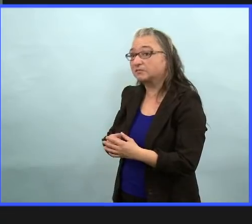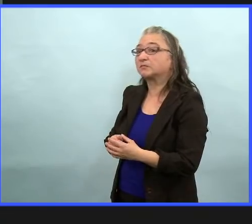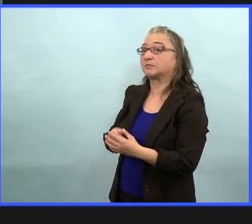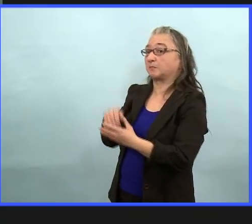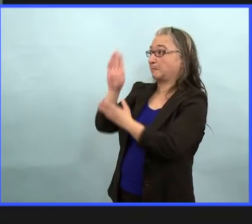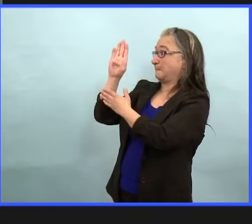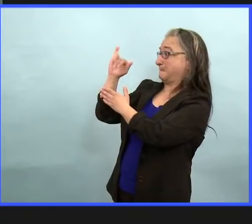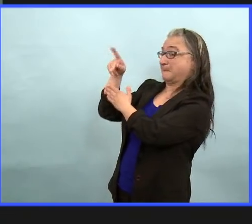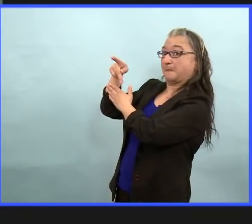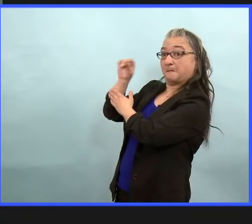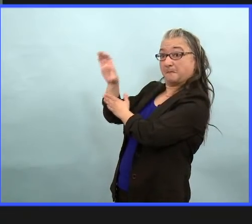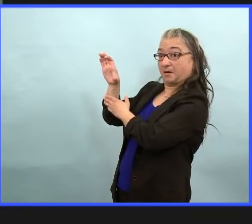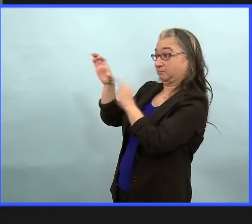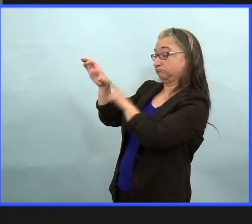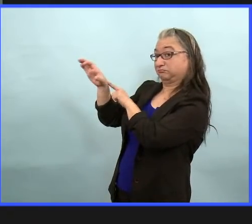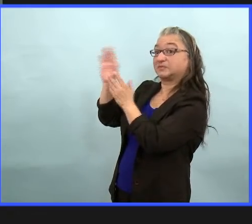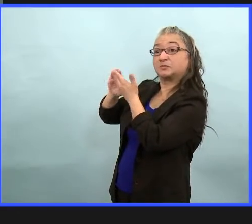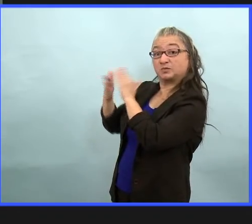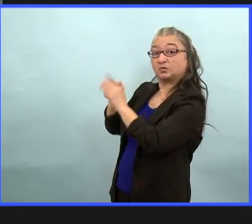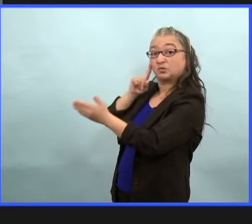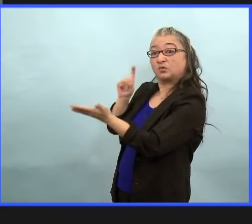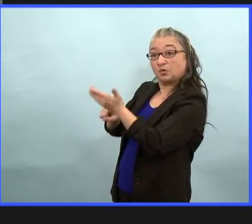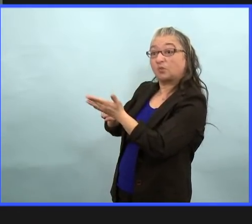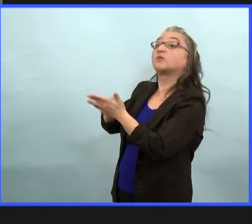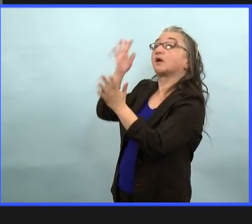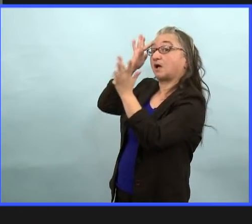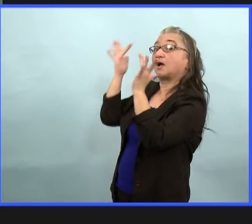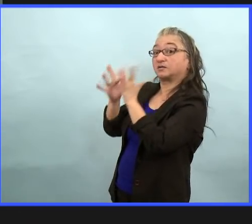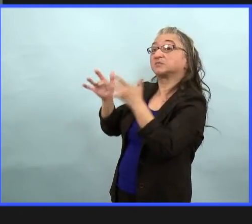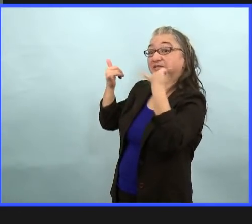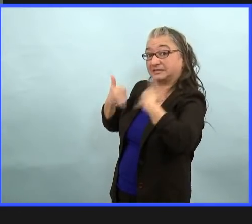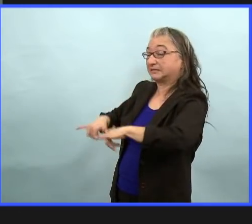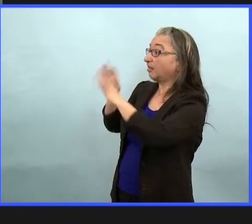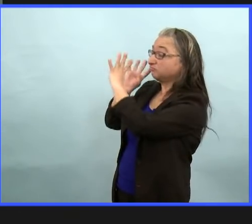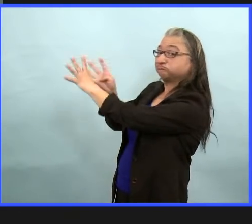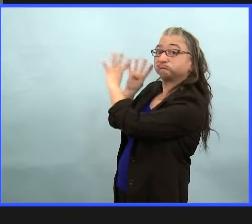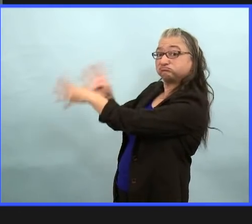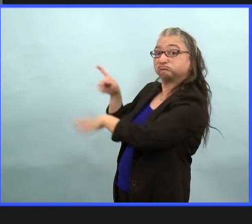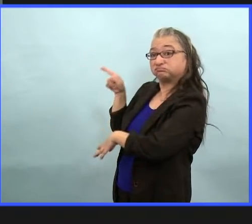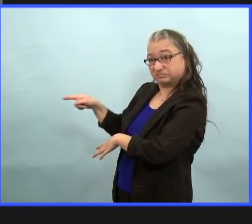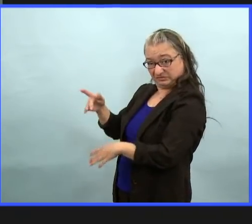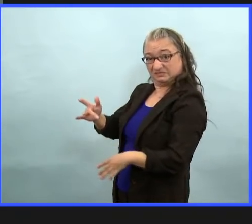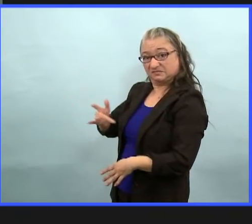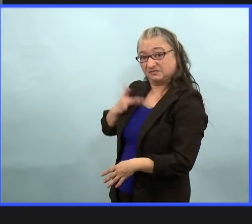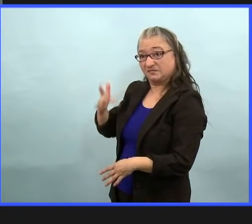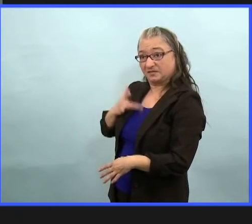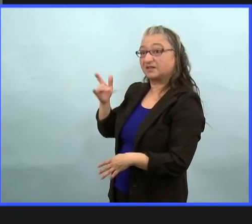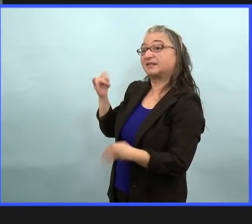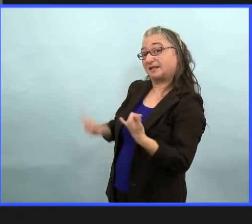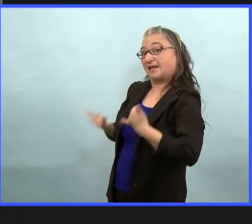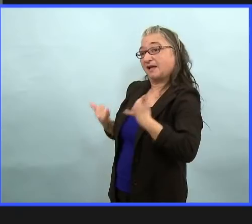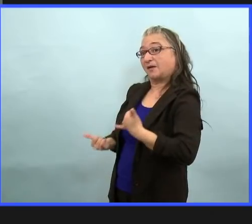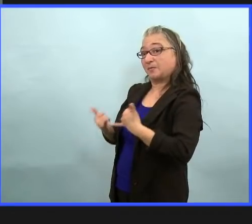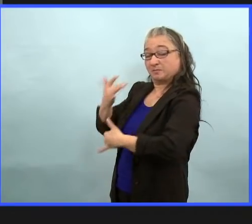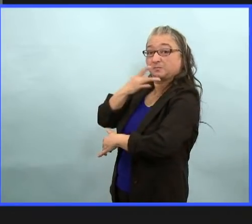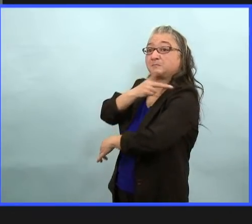have you been able to determine the impact of the patient transfer protocol for example or